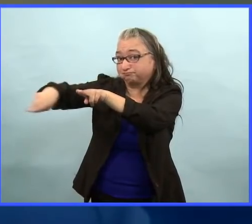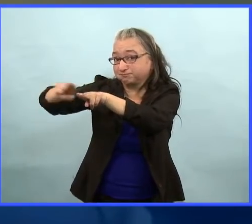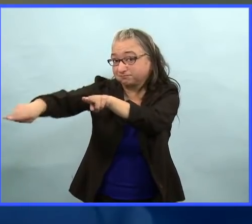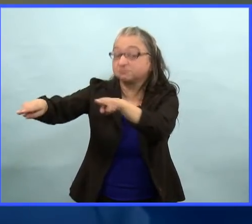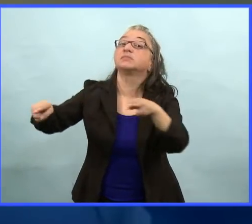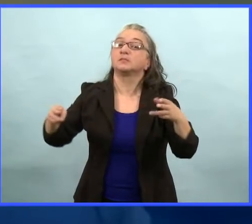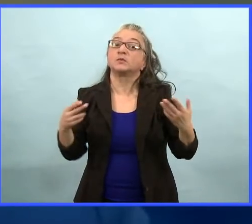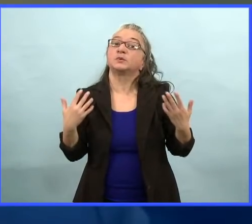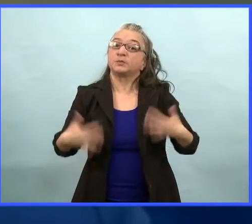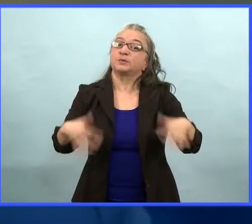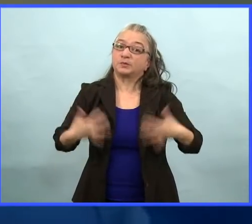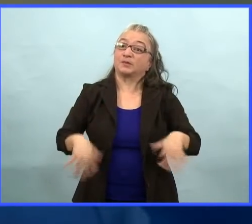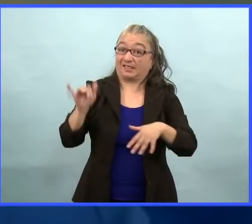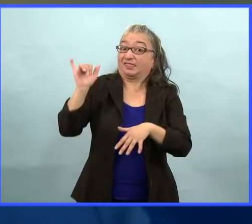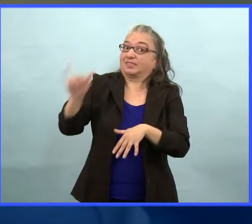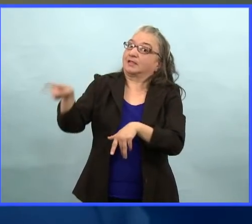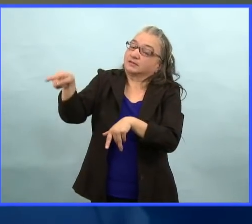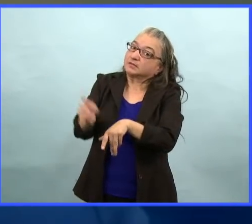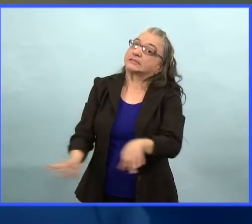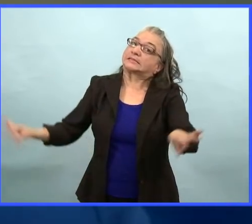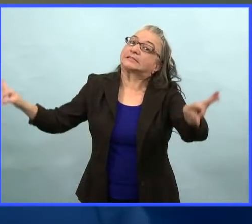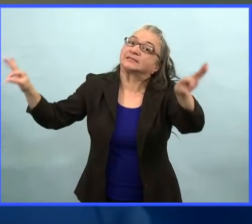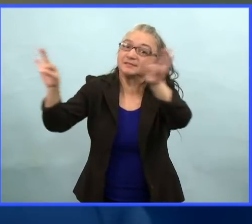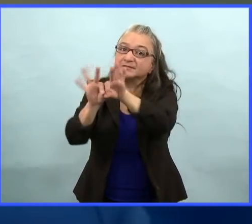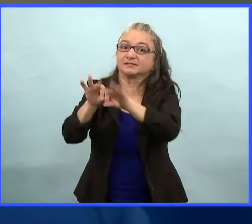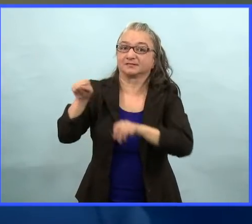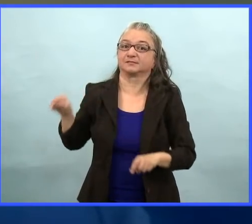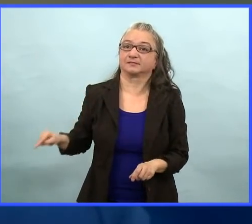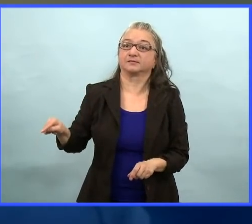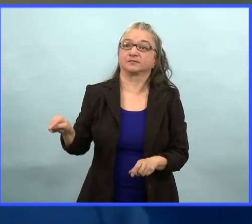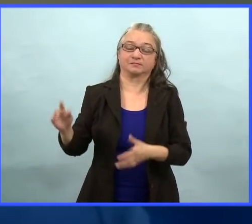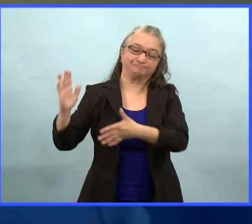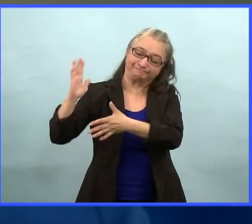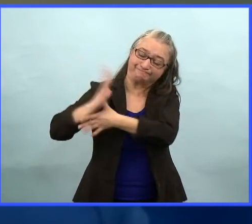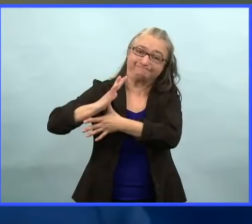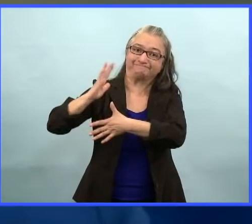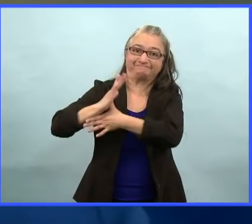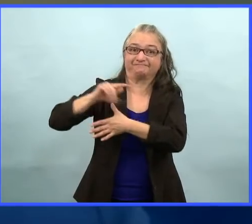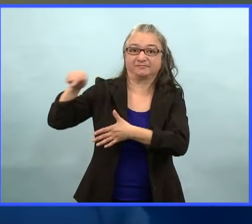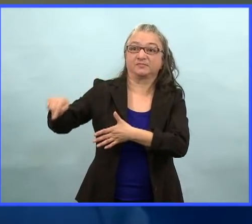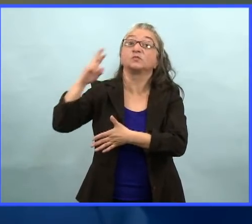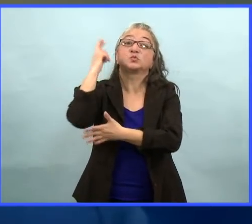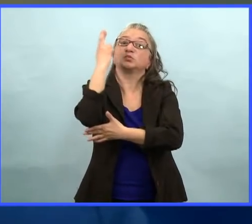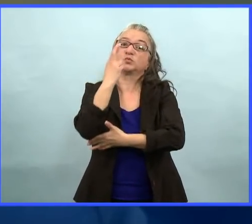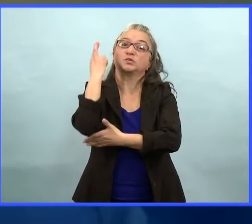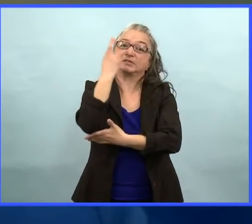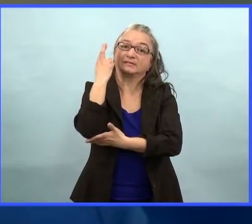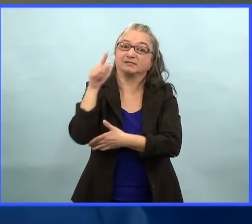all important and that's why we are using the inter-facility transfer protocol to maximize the